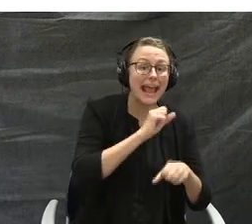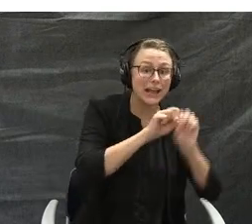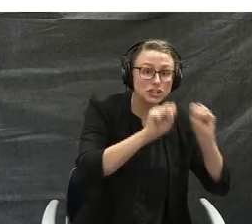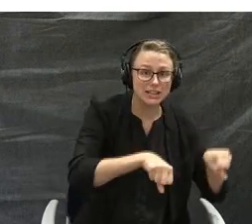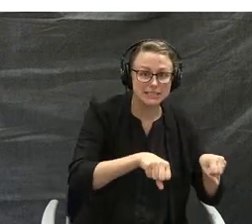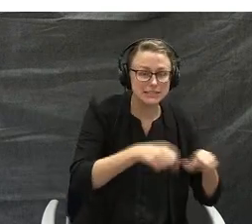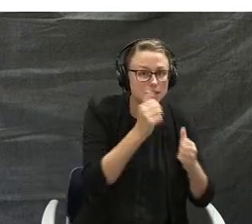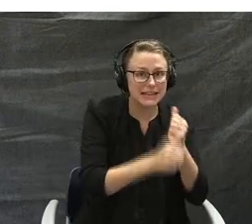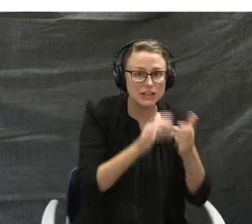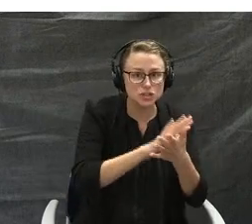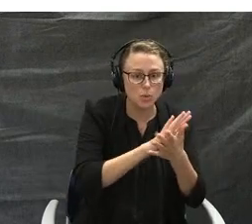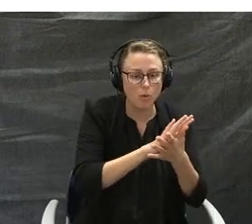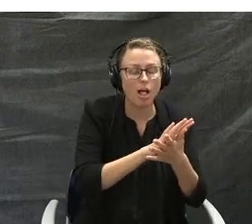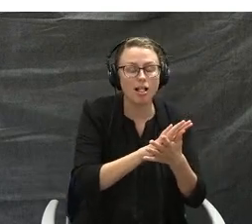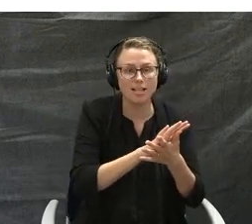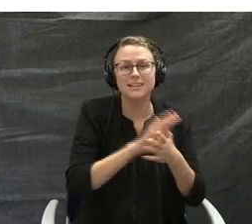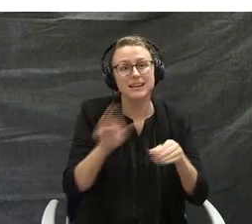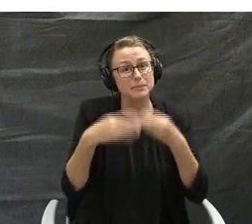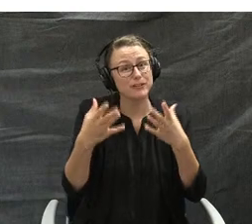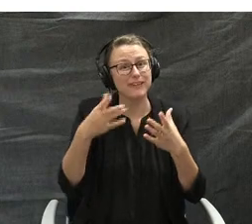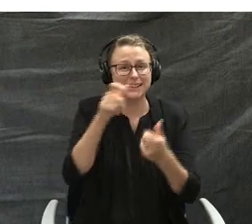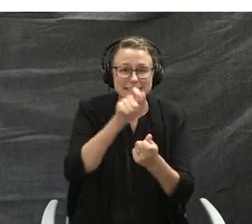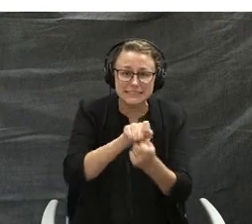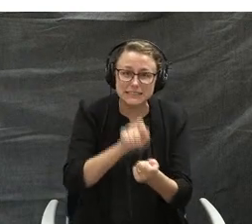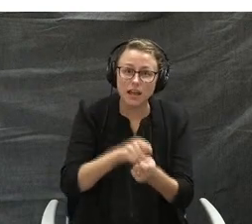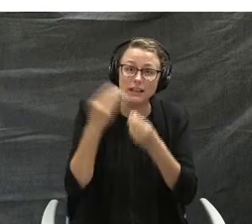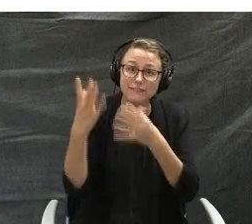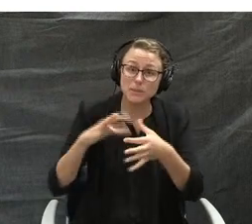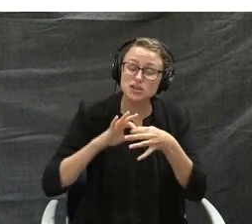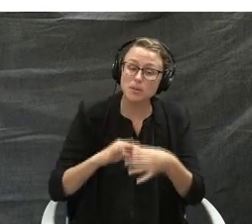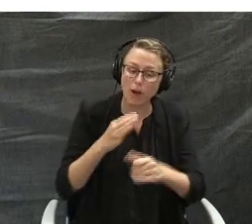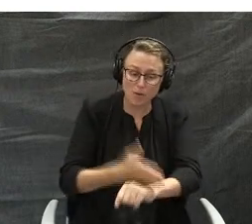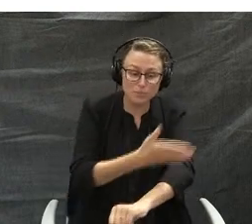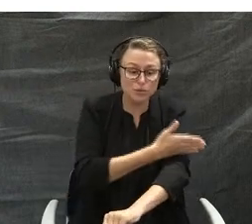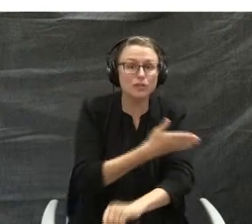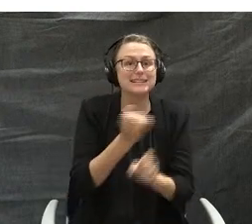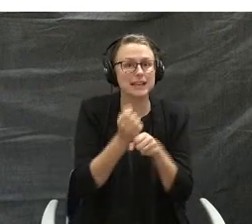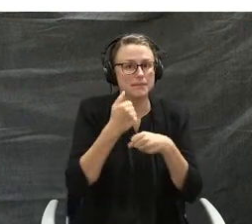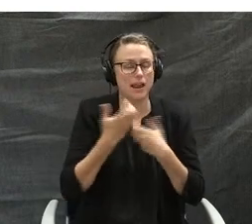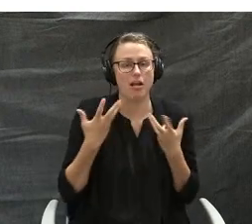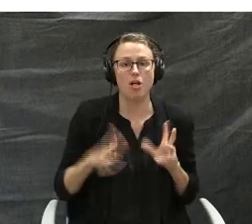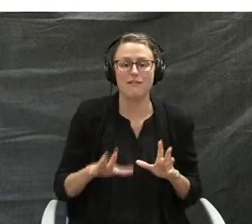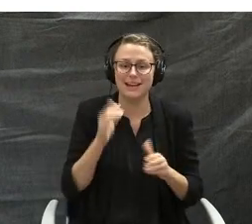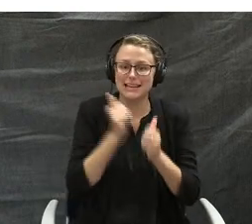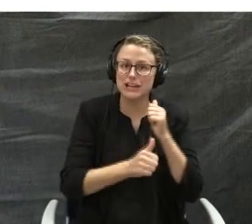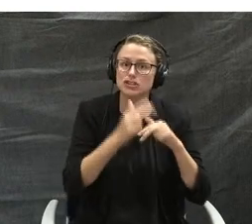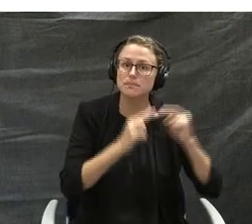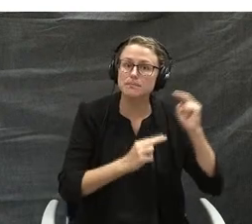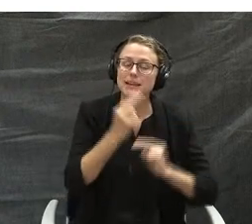provide detailed information about improvements that have been made at each building in preparation for teaching and